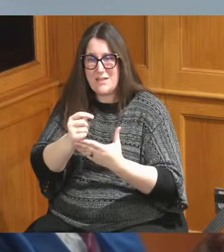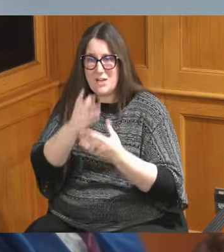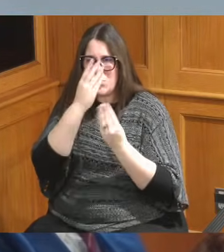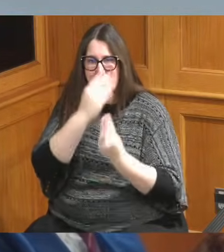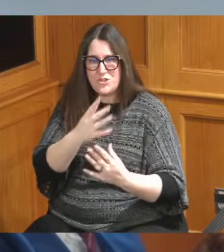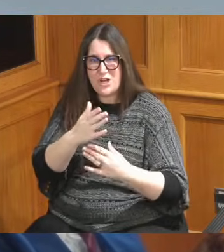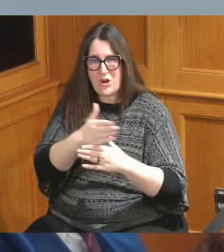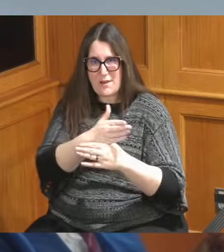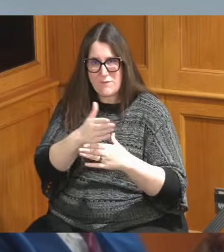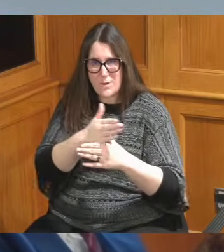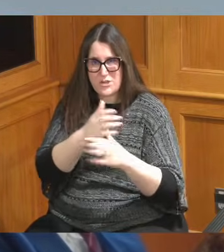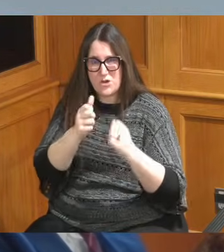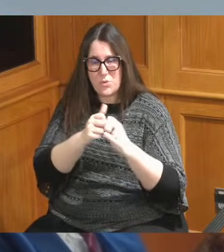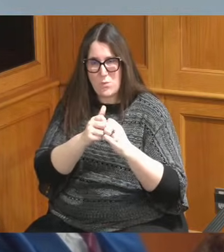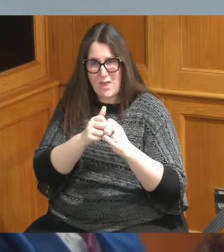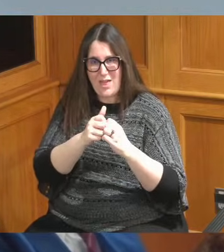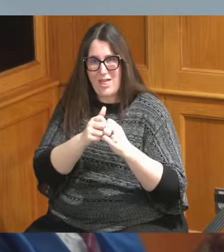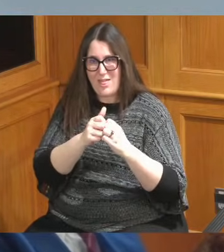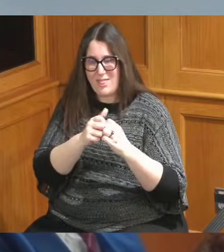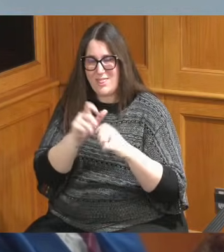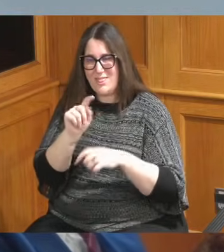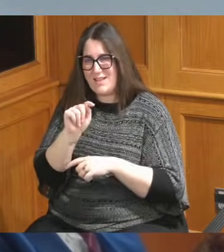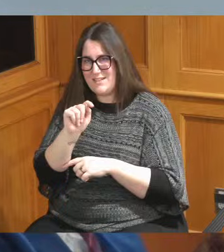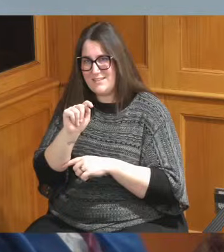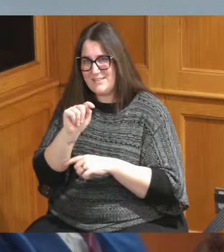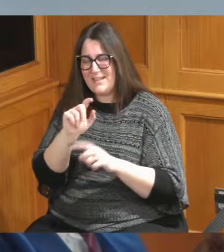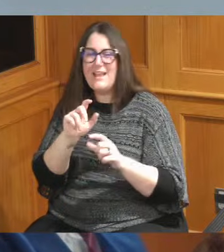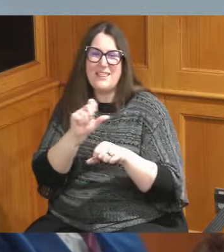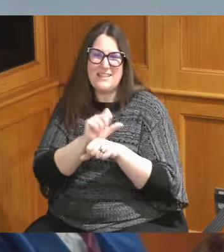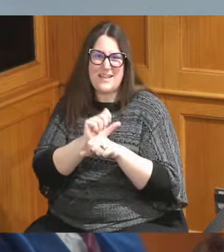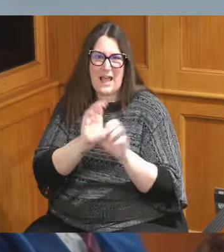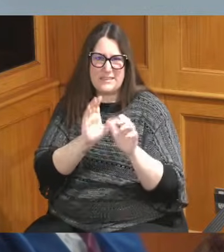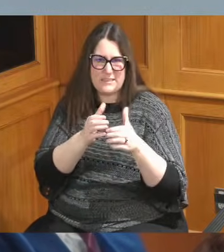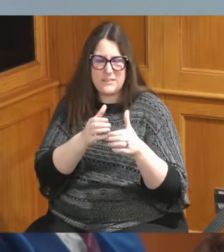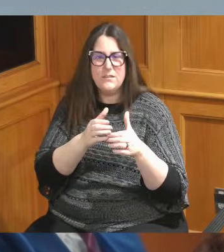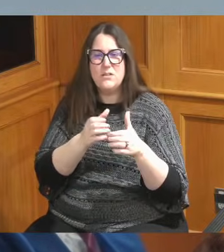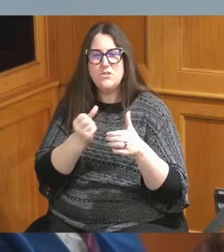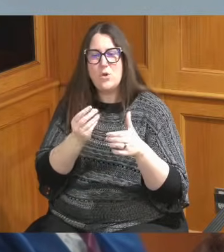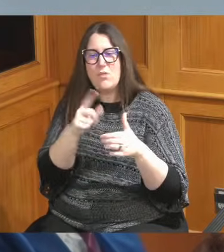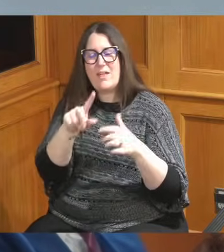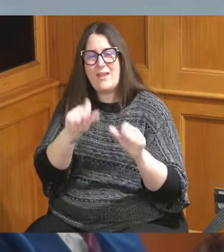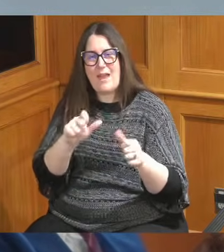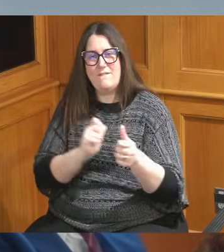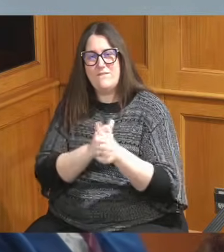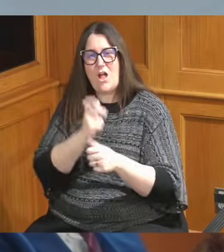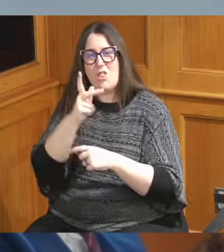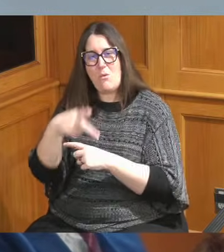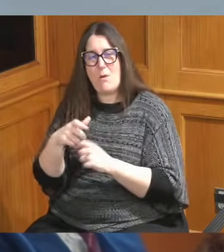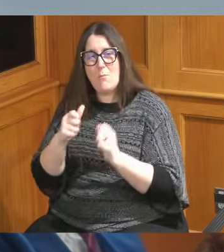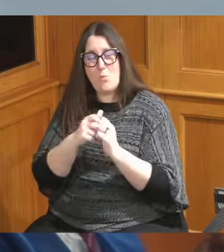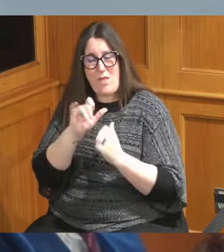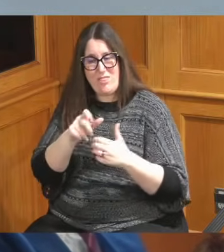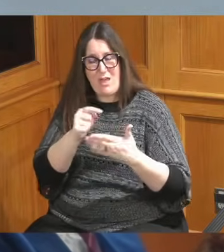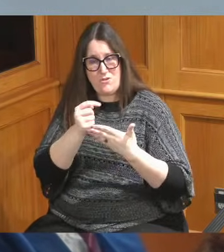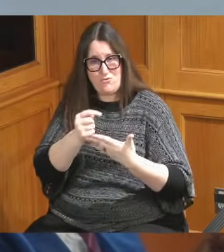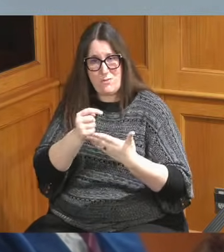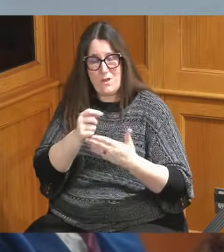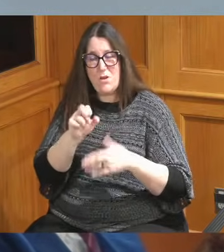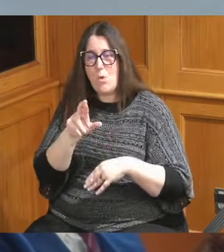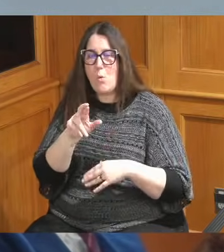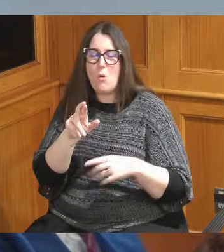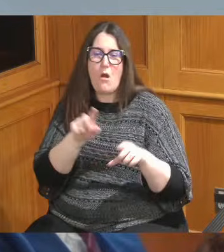heritin Heroin Task Force so they can follow up with that treatment or we've also done a lot of